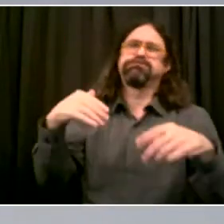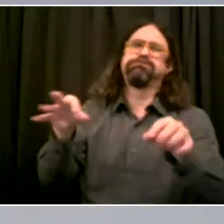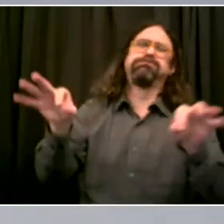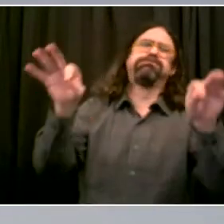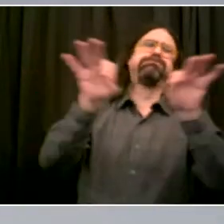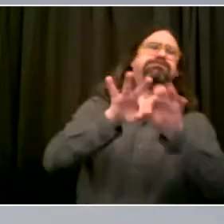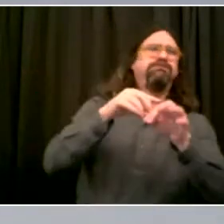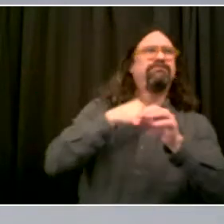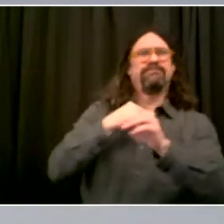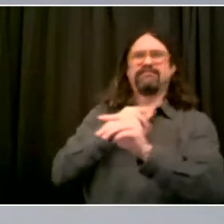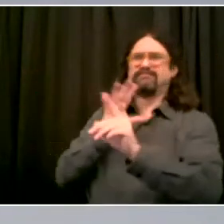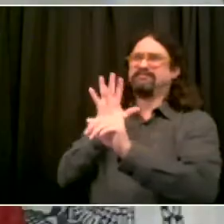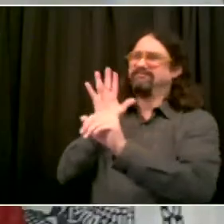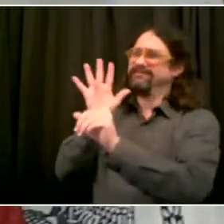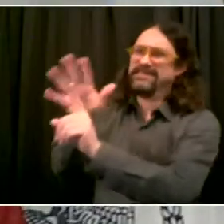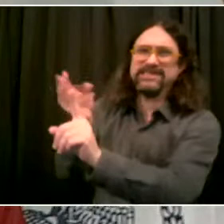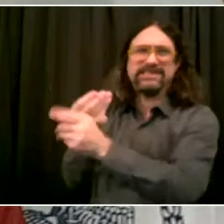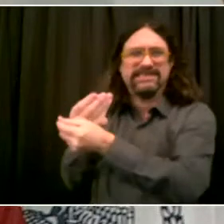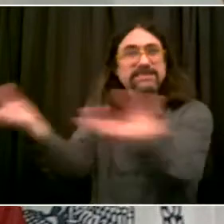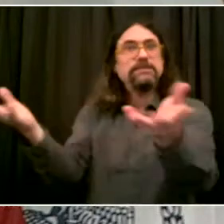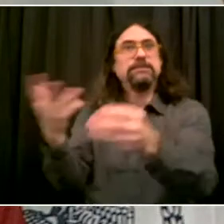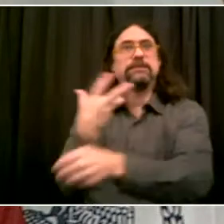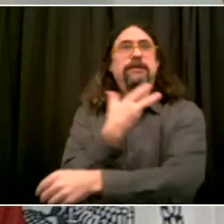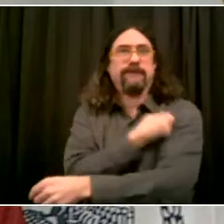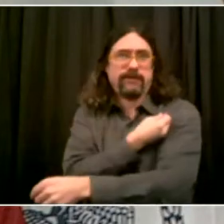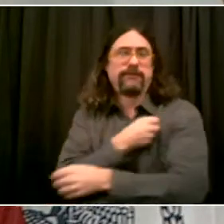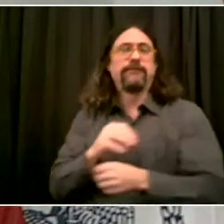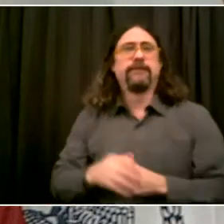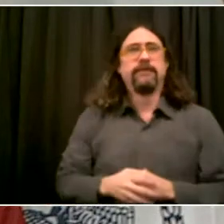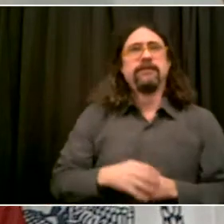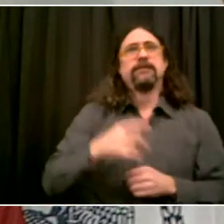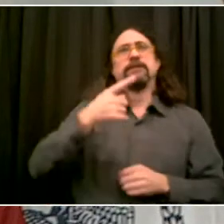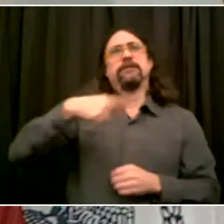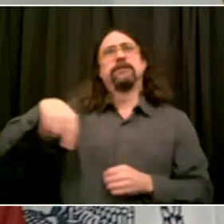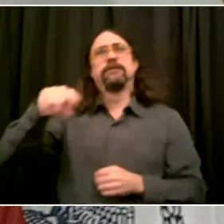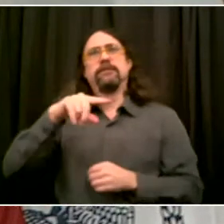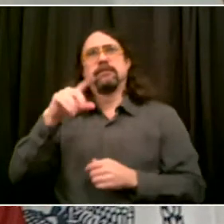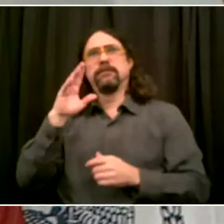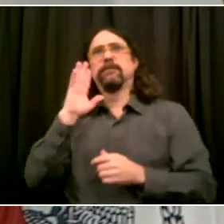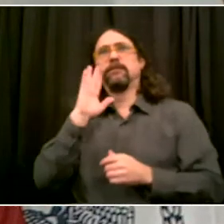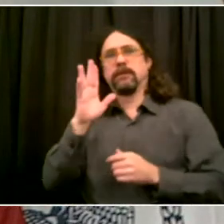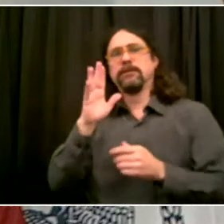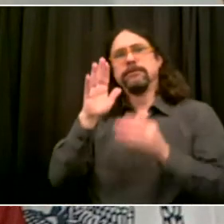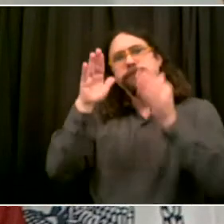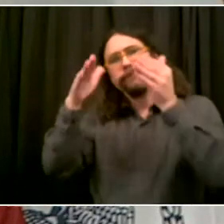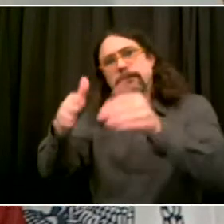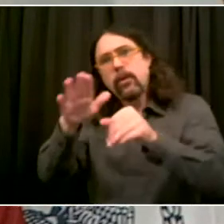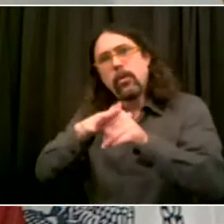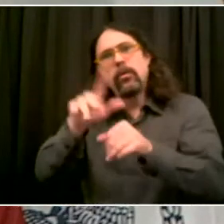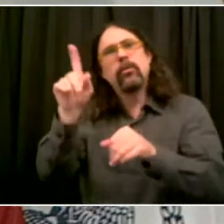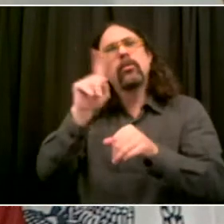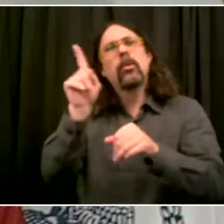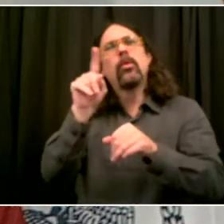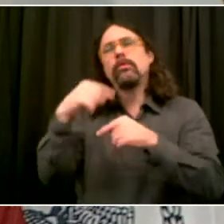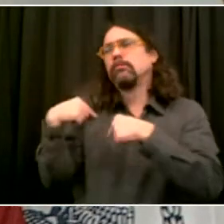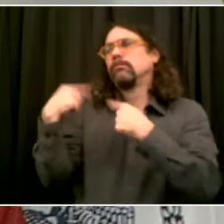IF THEY NEEDED APPEARED THAT TYPE OF PARTNERSHIP IS GOING TO MAKE SURE THAT WE ARE FOCUSING ON THOSE NEIGHBORHOODS THAT HAVE BEEN UNFORTUNATELY